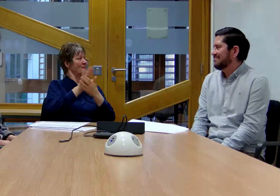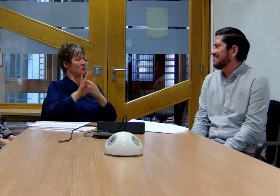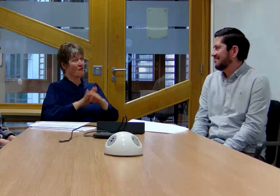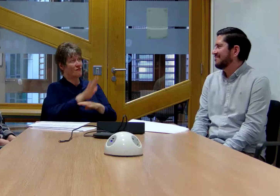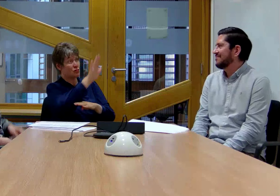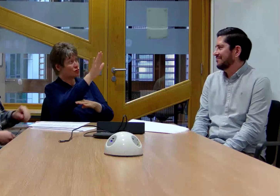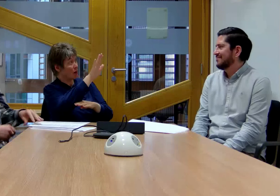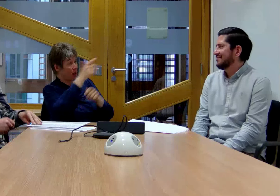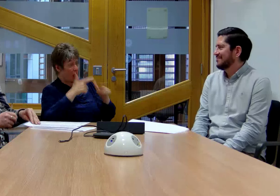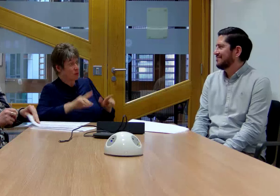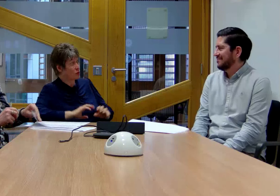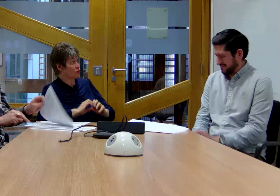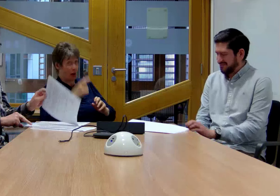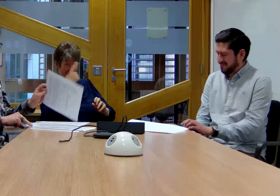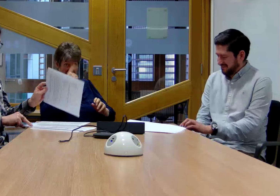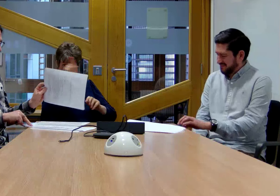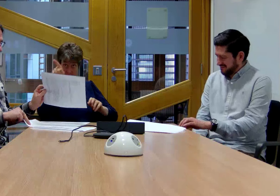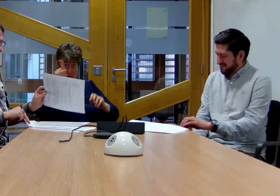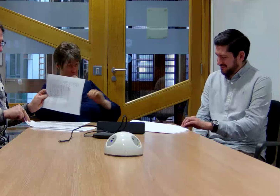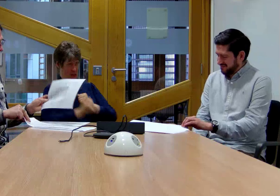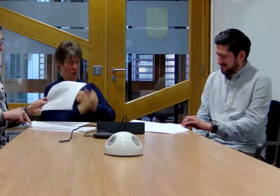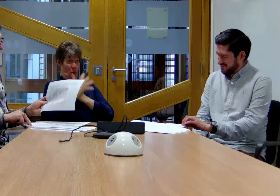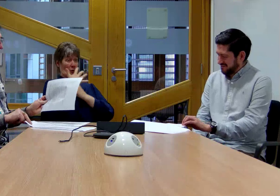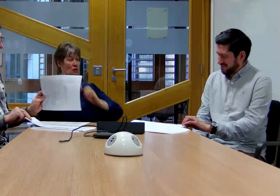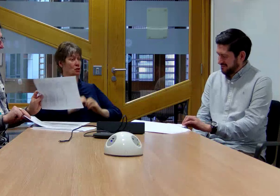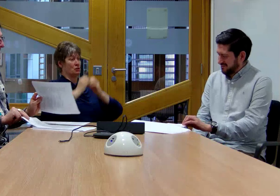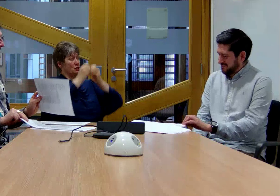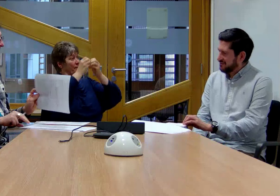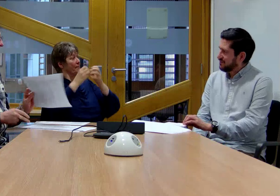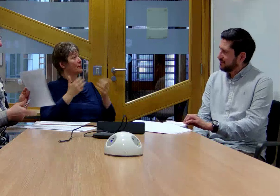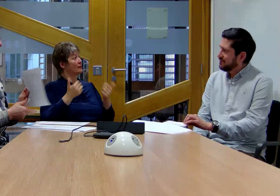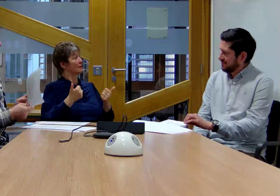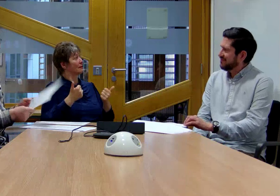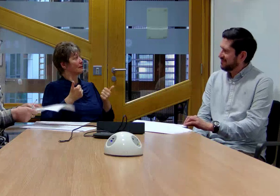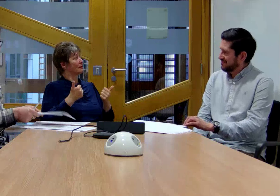legislation to help shape provision for our languages in future.